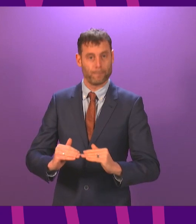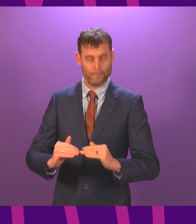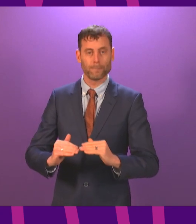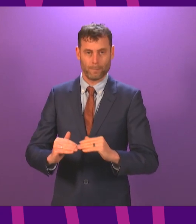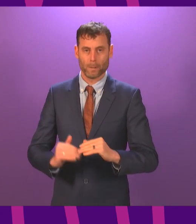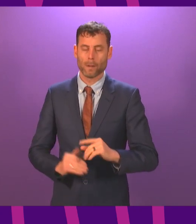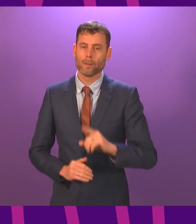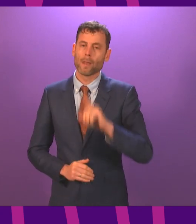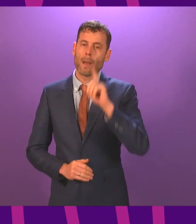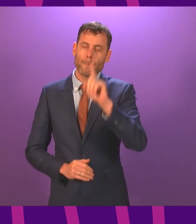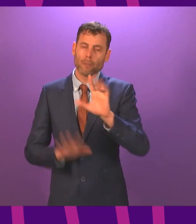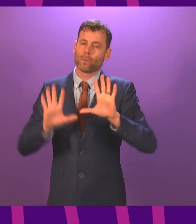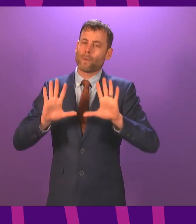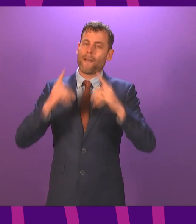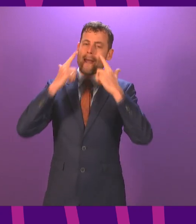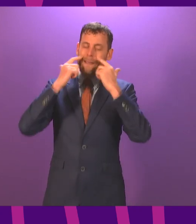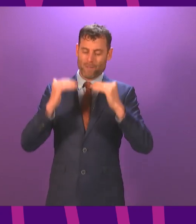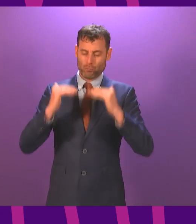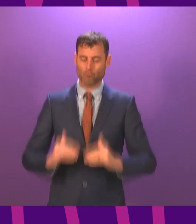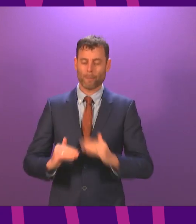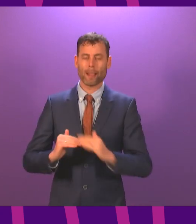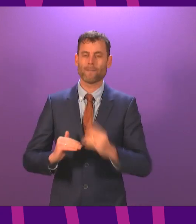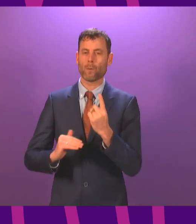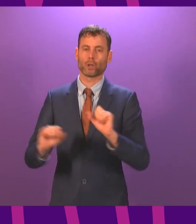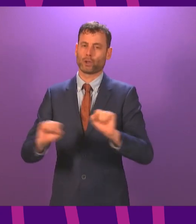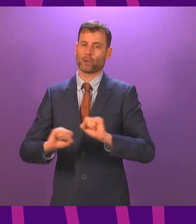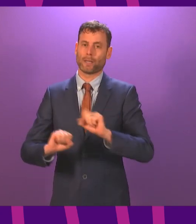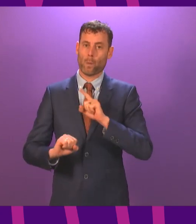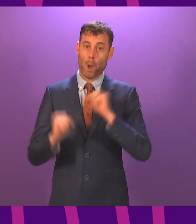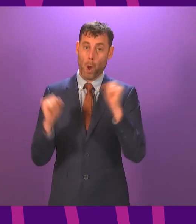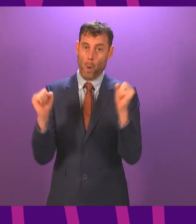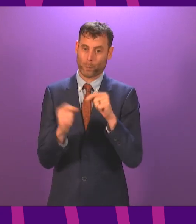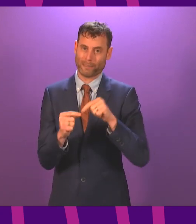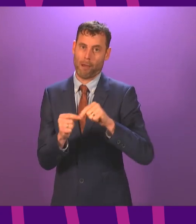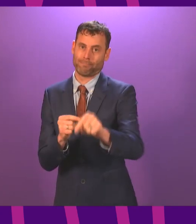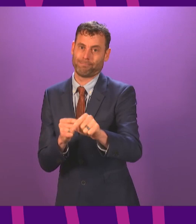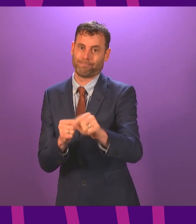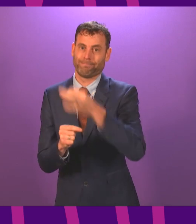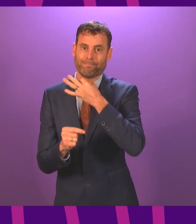in addition to the general winter factors that we are considering across the country,